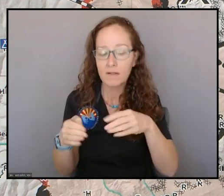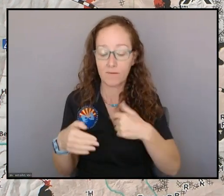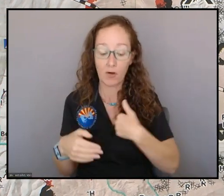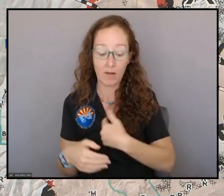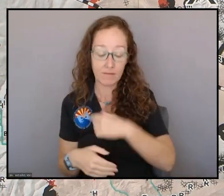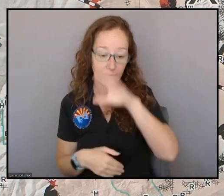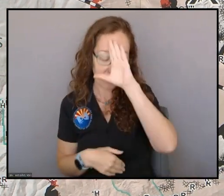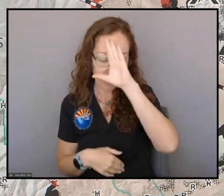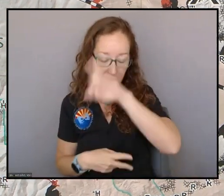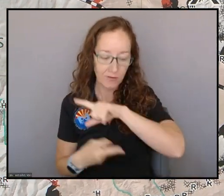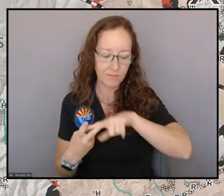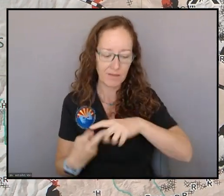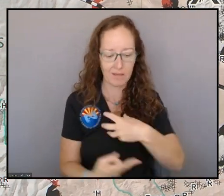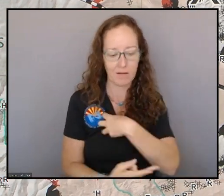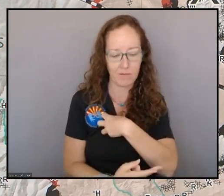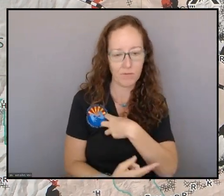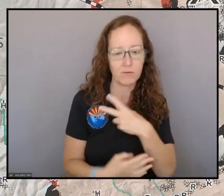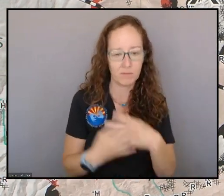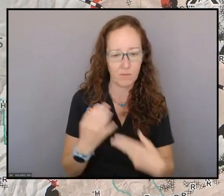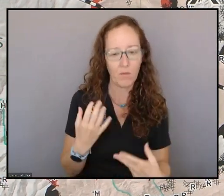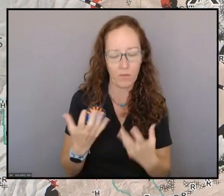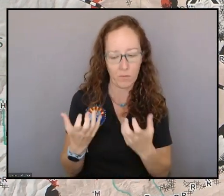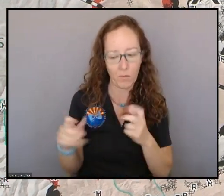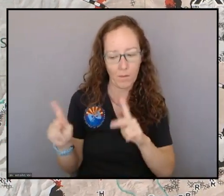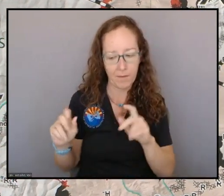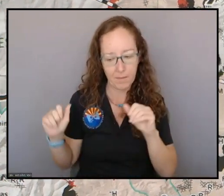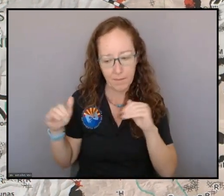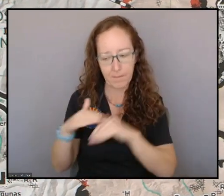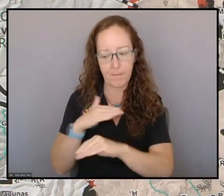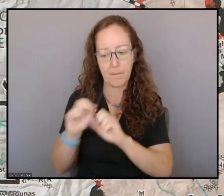people back into their residences over here in